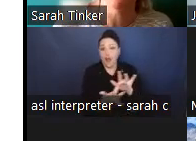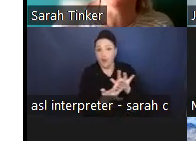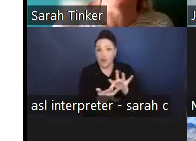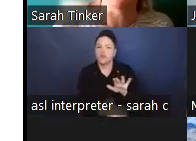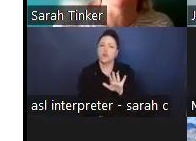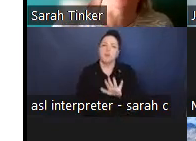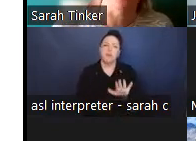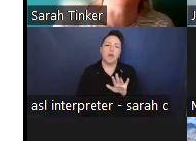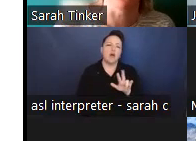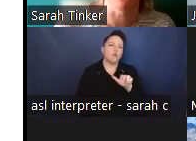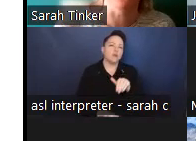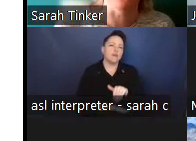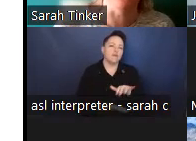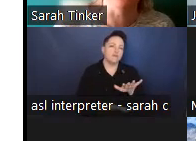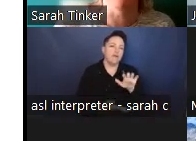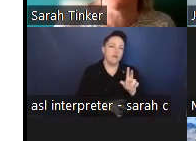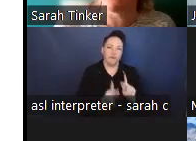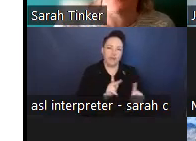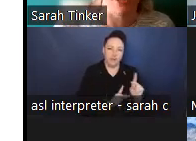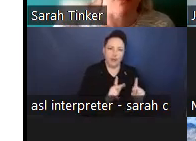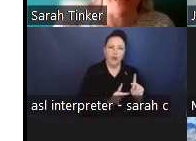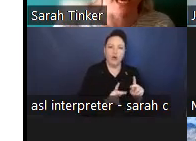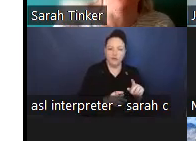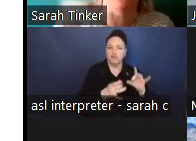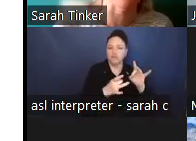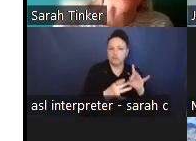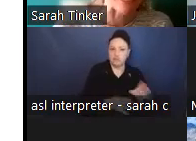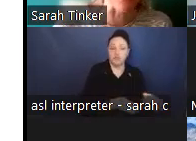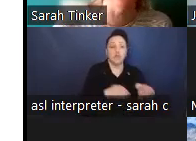We did different kinds of online testing some of you might have helped with if that you did that I